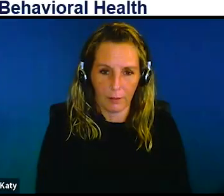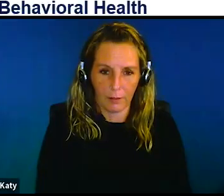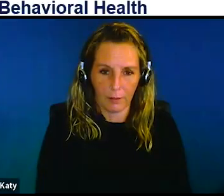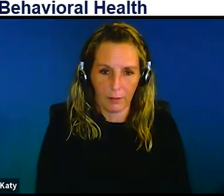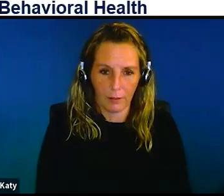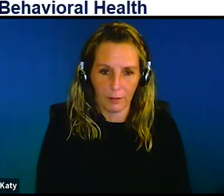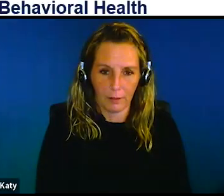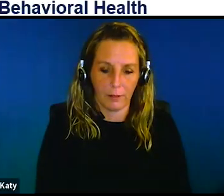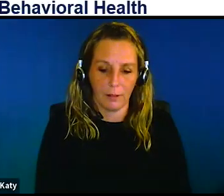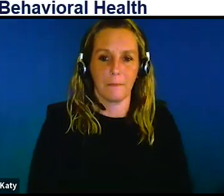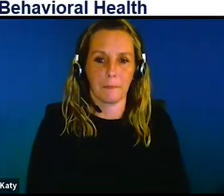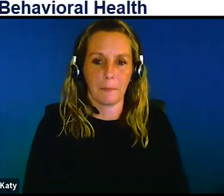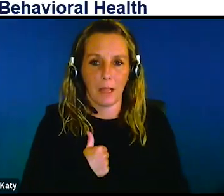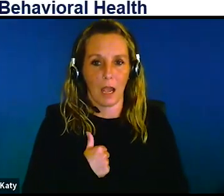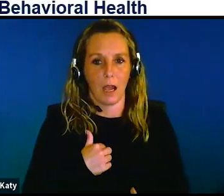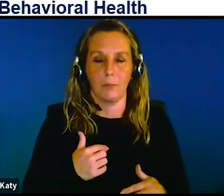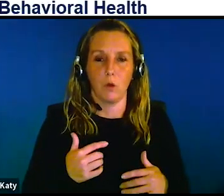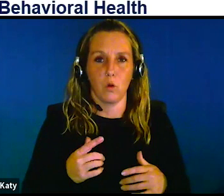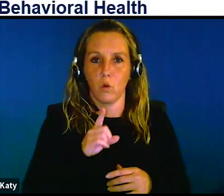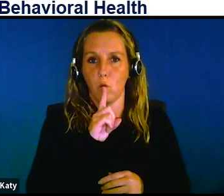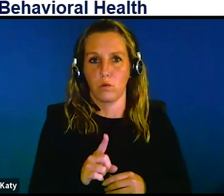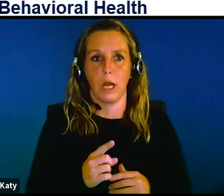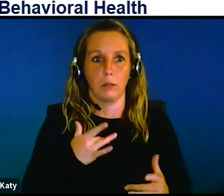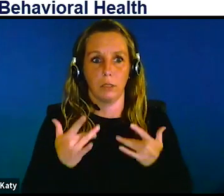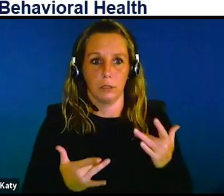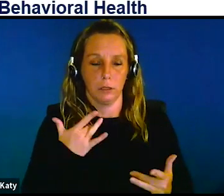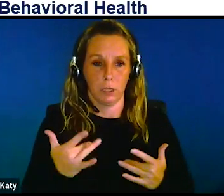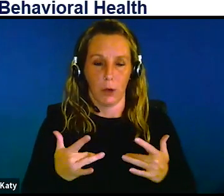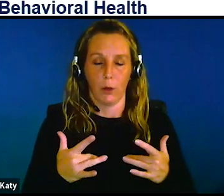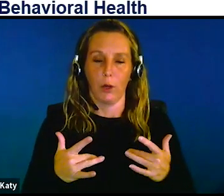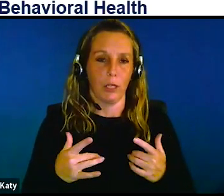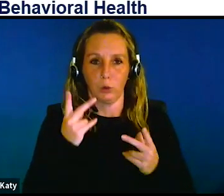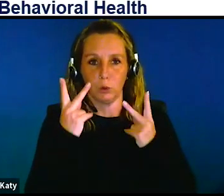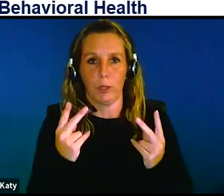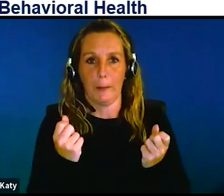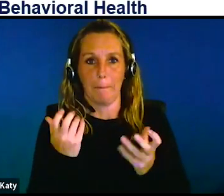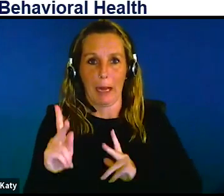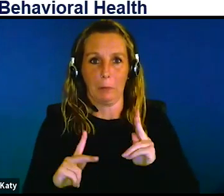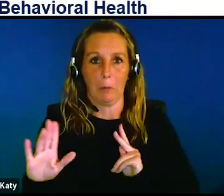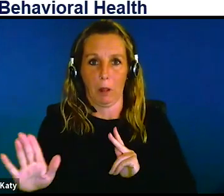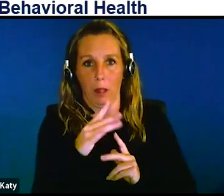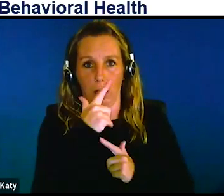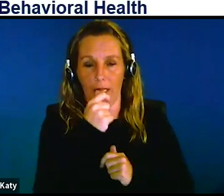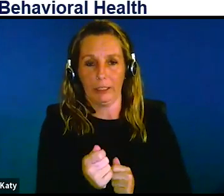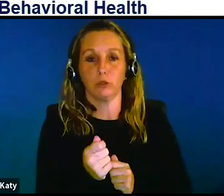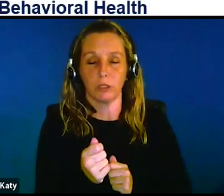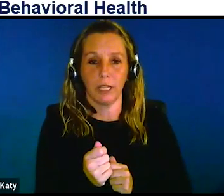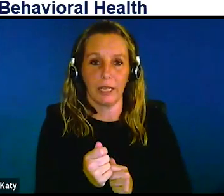are interested in this topic and see it as so critical. I am, as Liz mentioned, the equity,